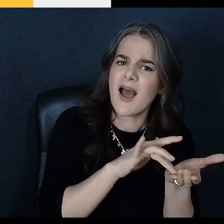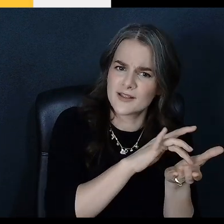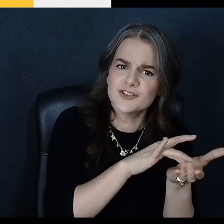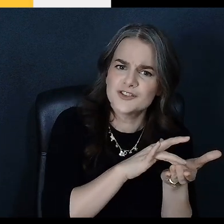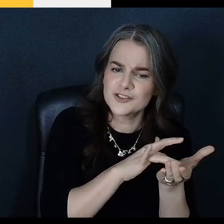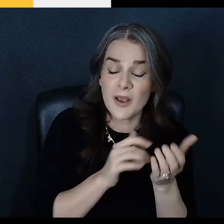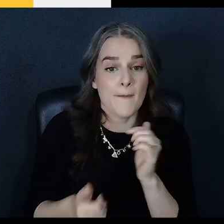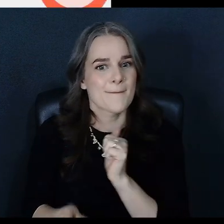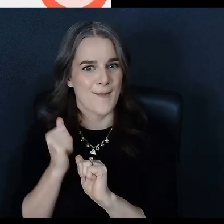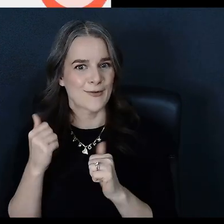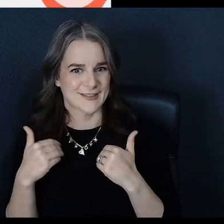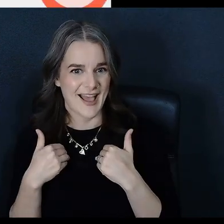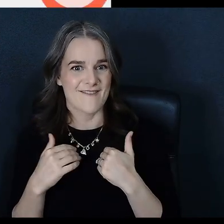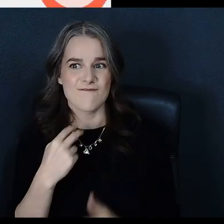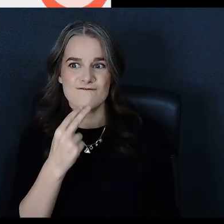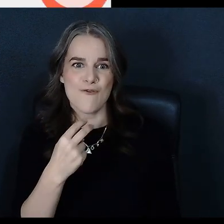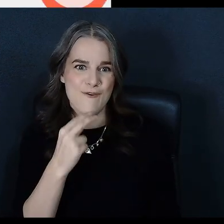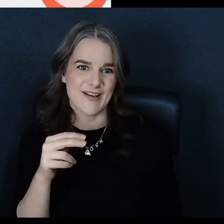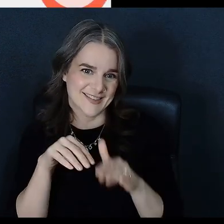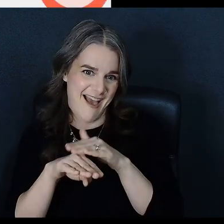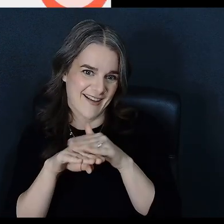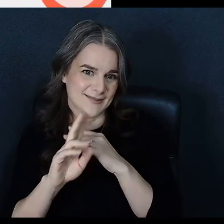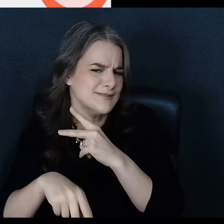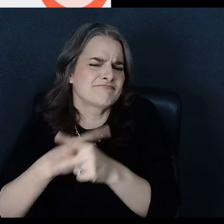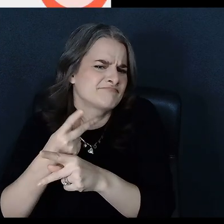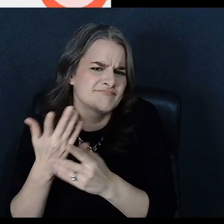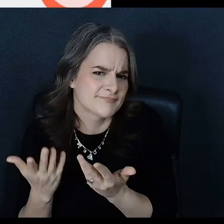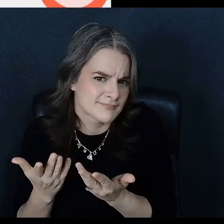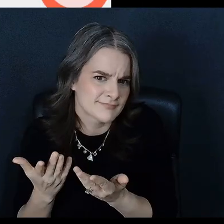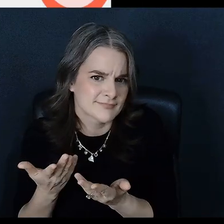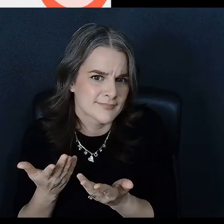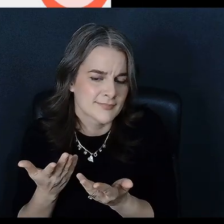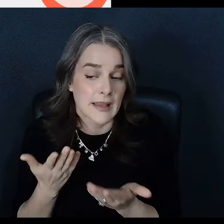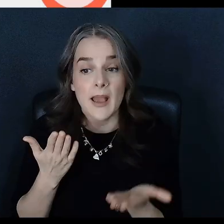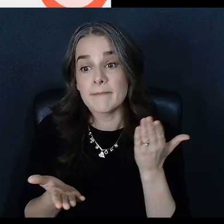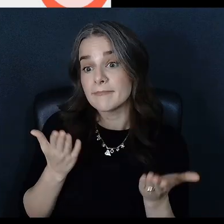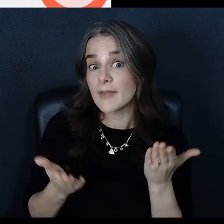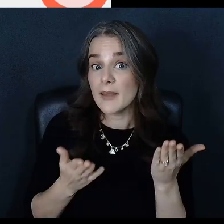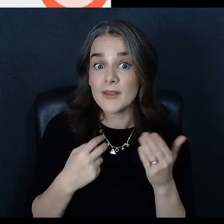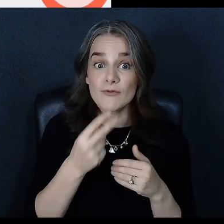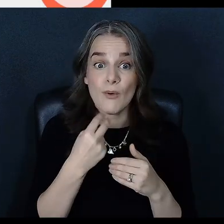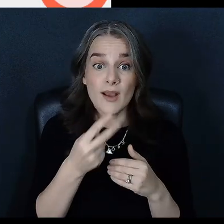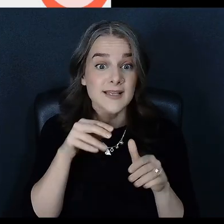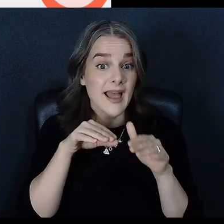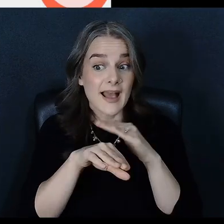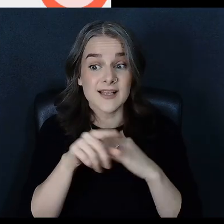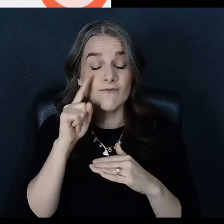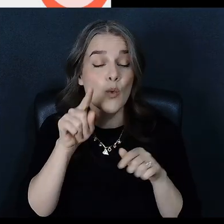some kind of voice access, whether that is voice access for typing.